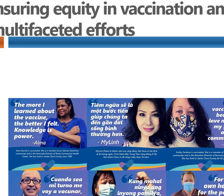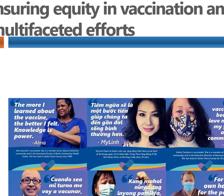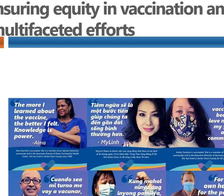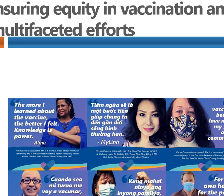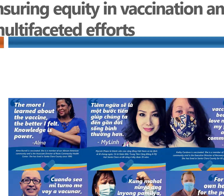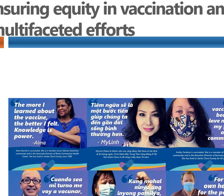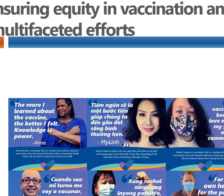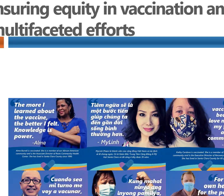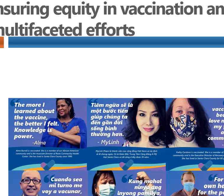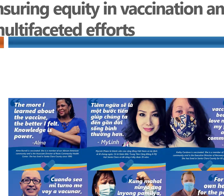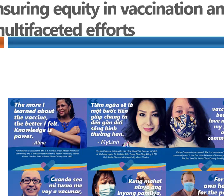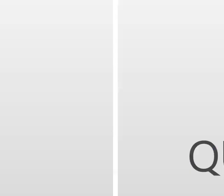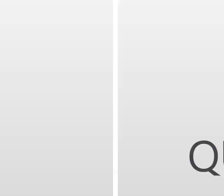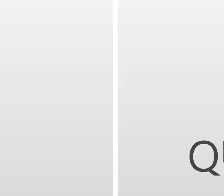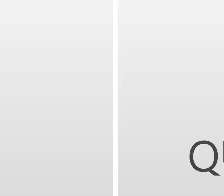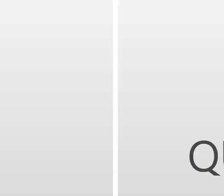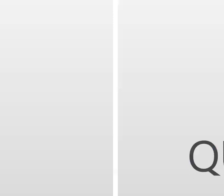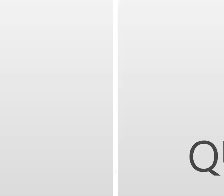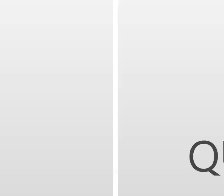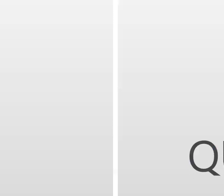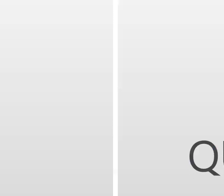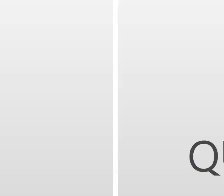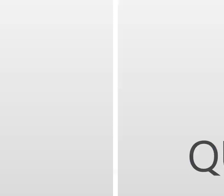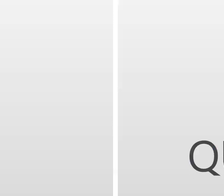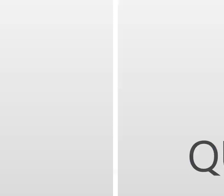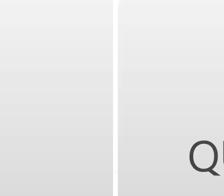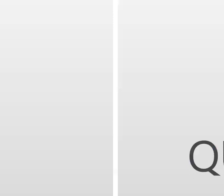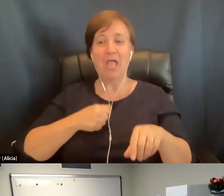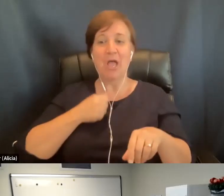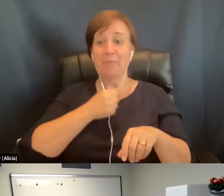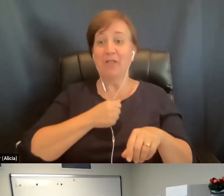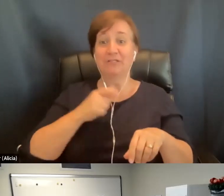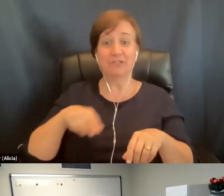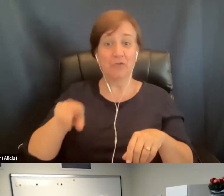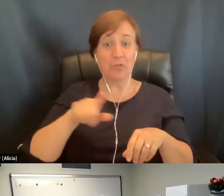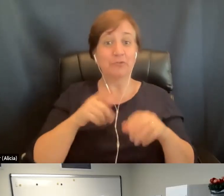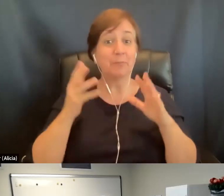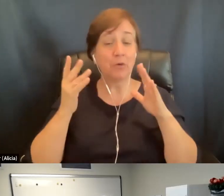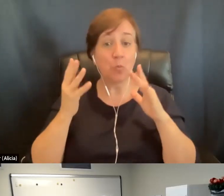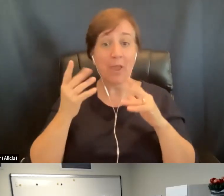Dr. Elsa Villarino: I now have time for questions and I apologize for those that have been waiting with their questions.